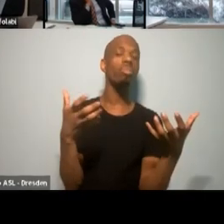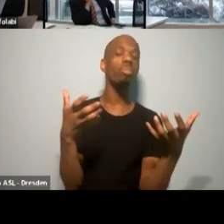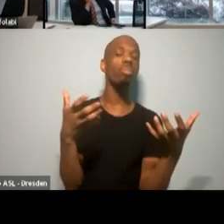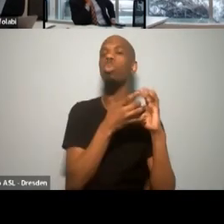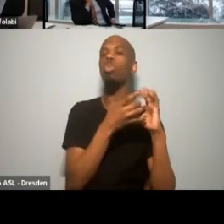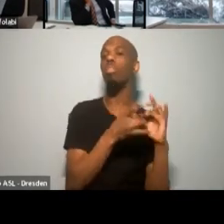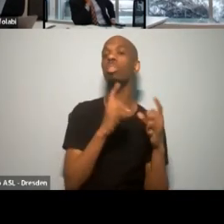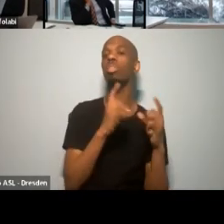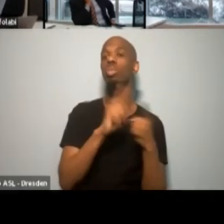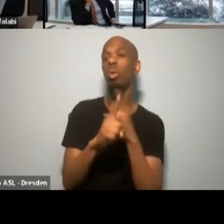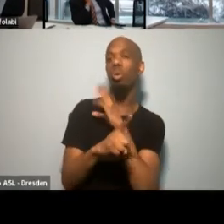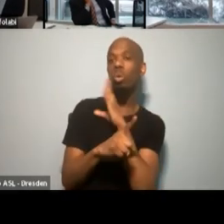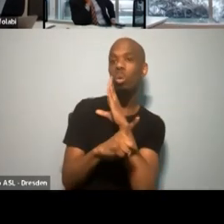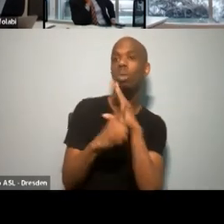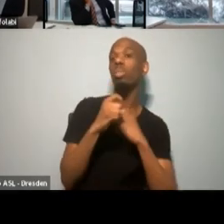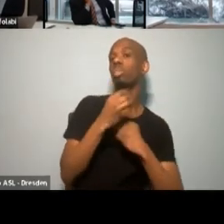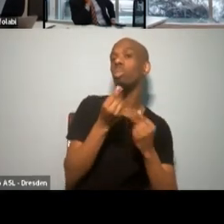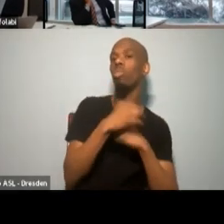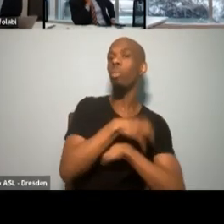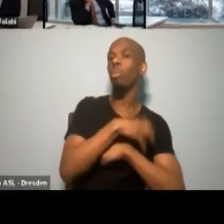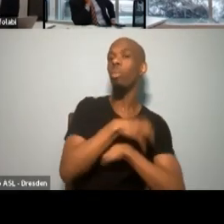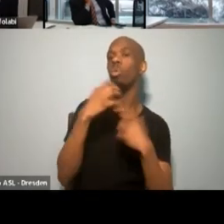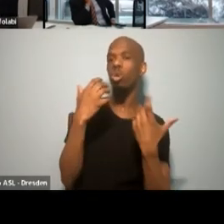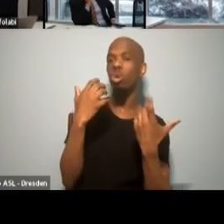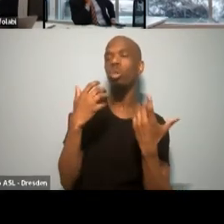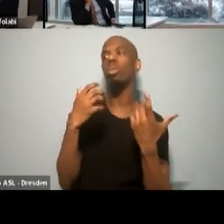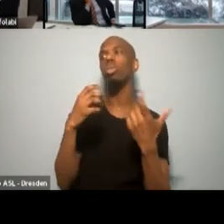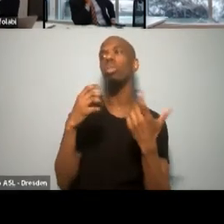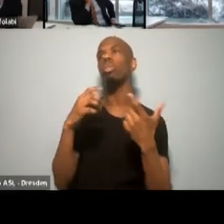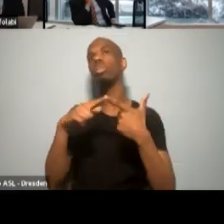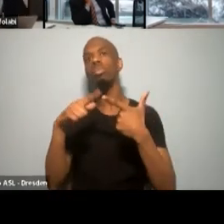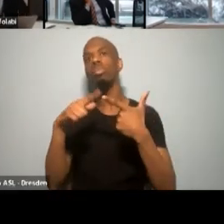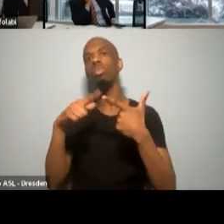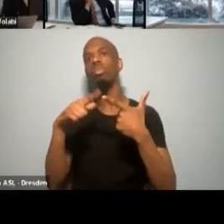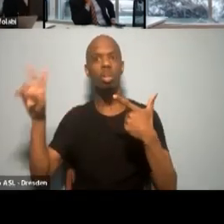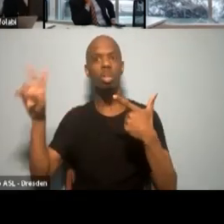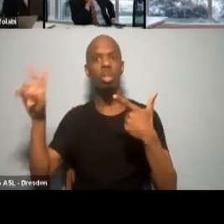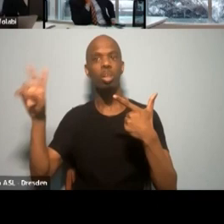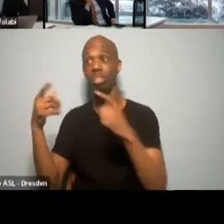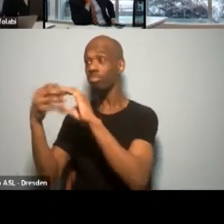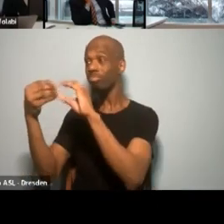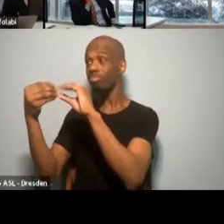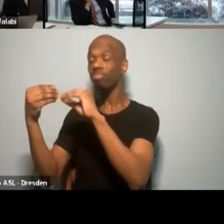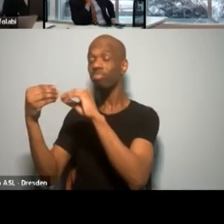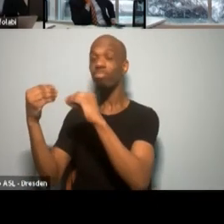by minister of information, by even the vice president several times, you know, in some of his speeches.